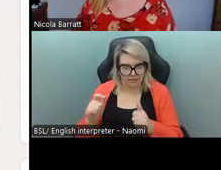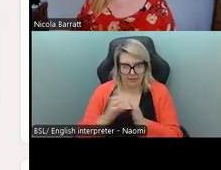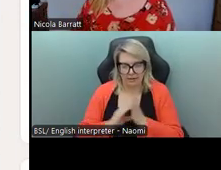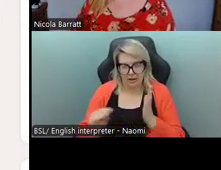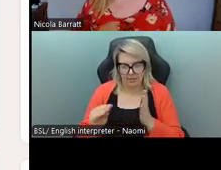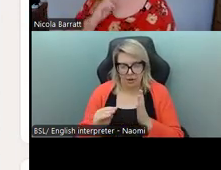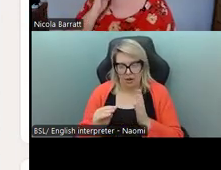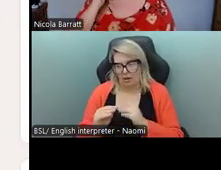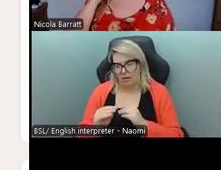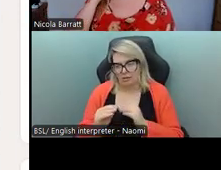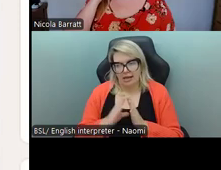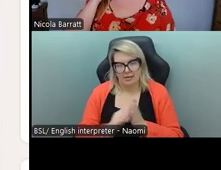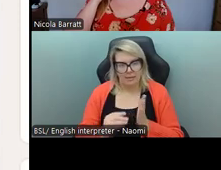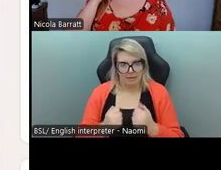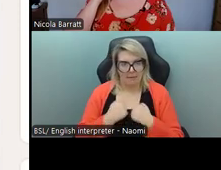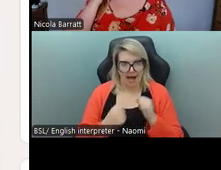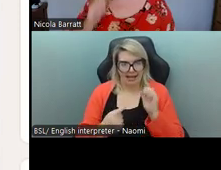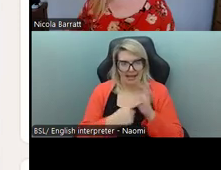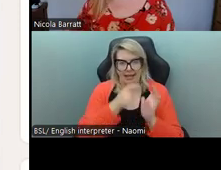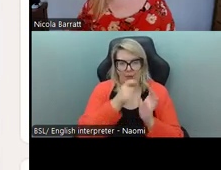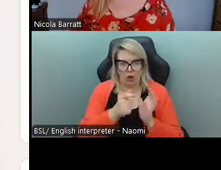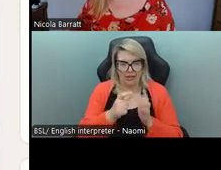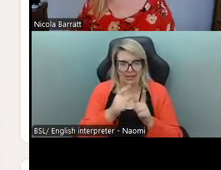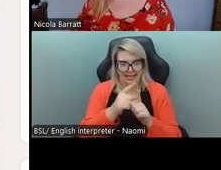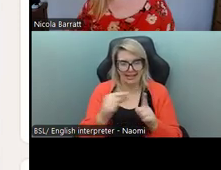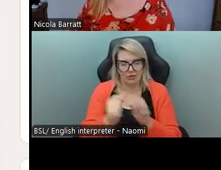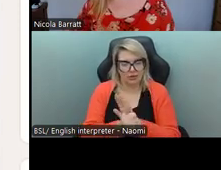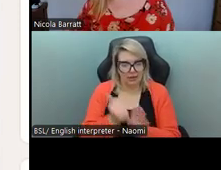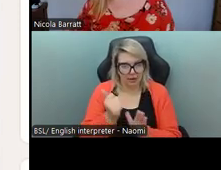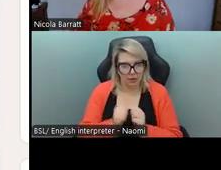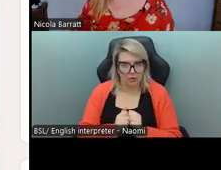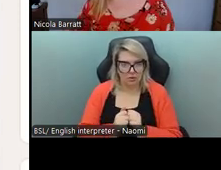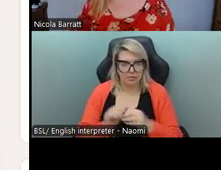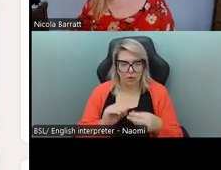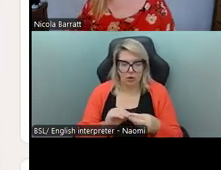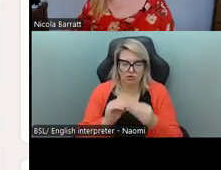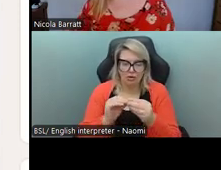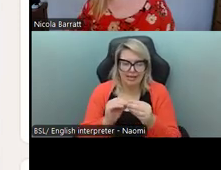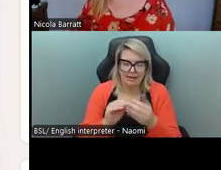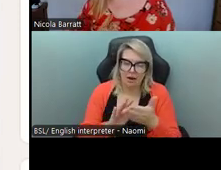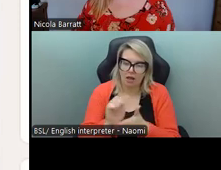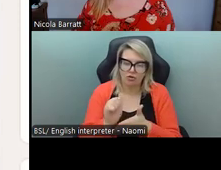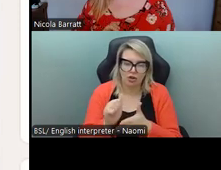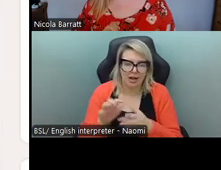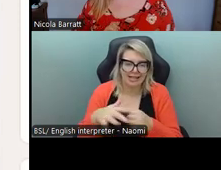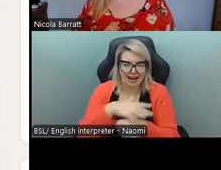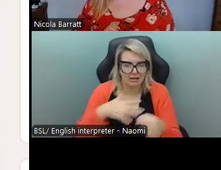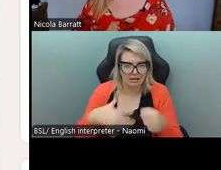For example, our keywords here are Digital Skills, Creative and Culture Sector, Arts Council England.